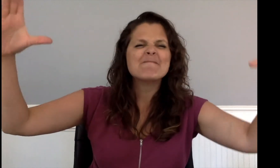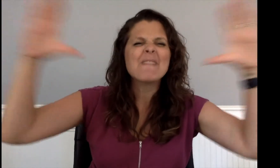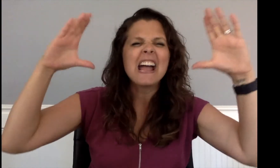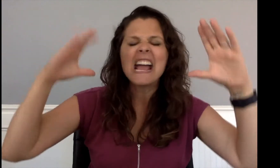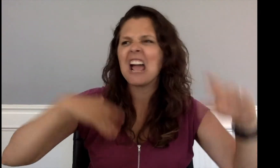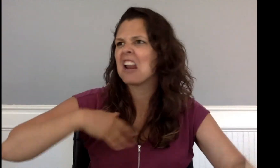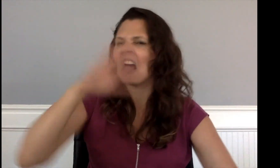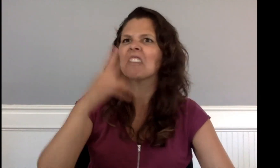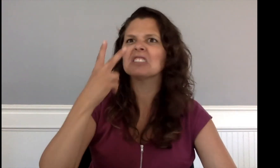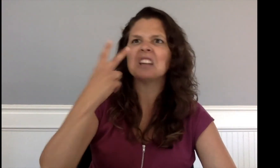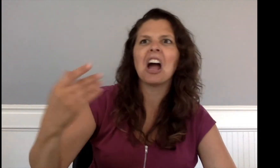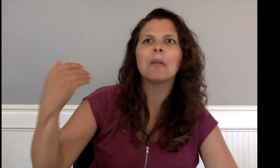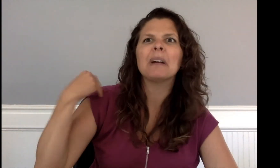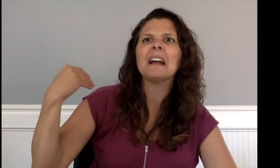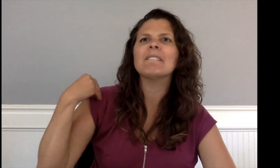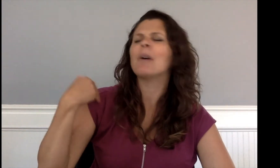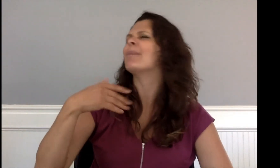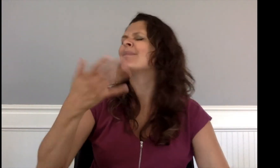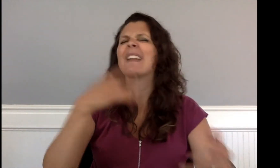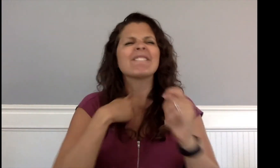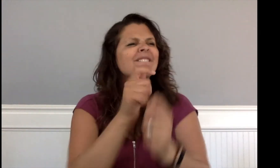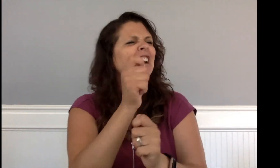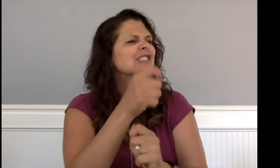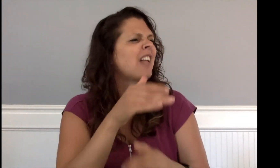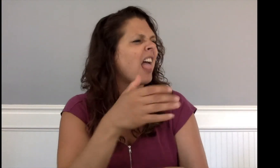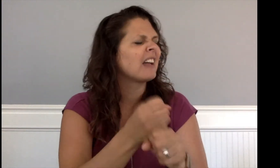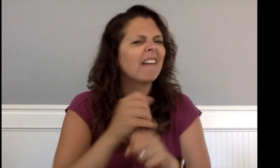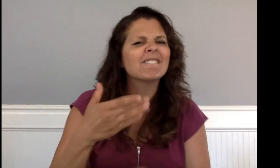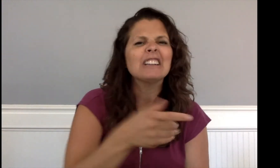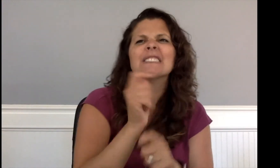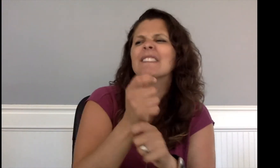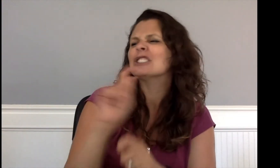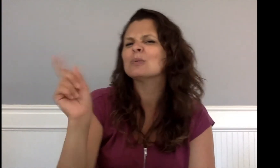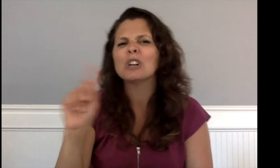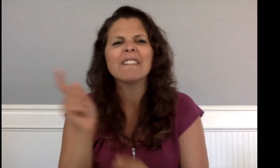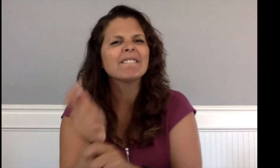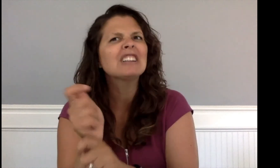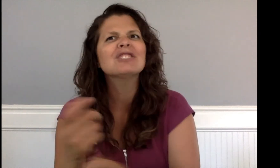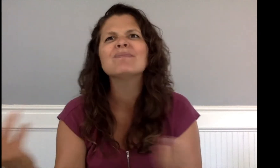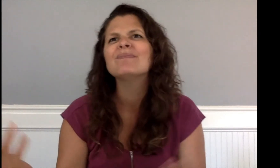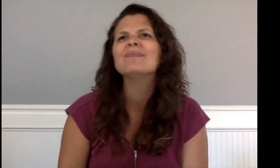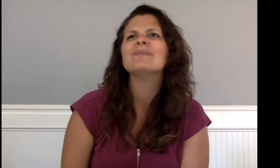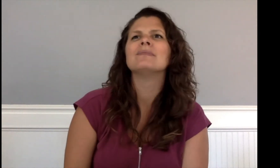had the biggest head I've ever seen. Now why haven't we caught any fish yet?"